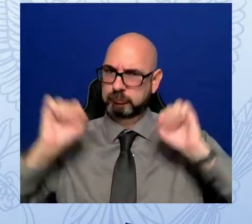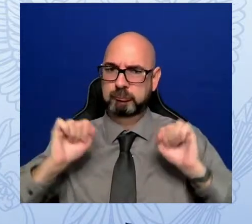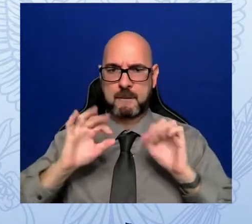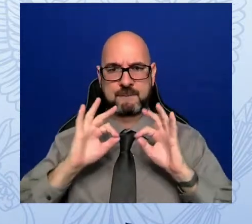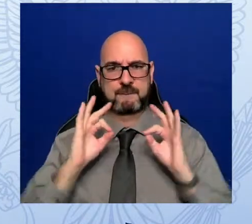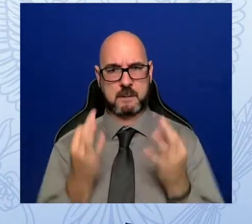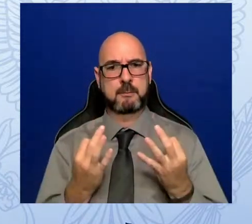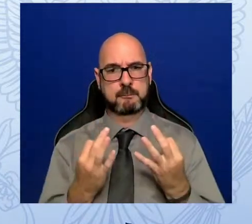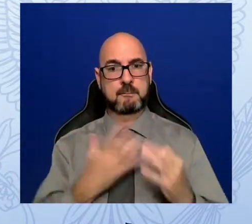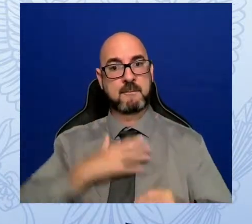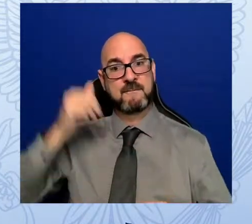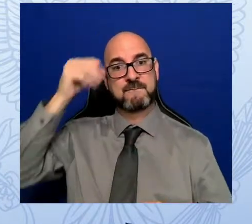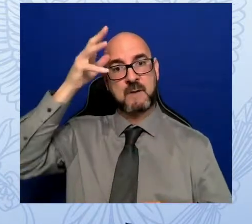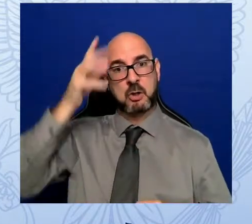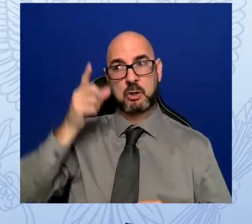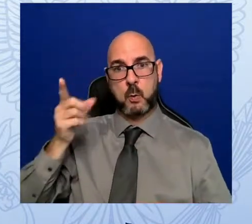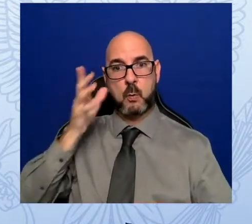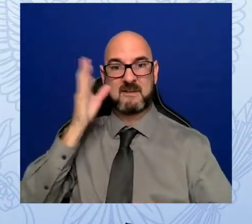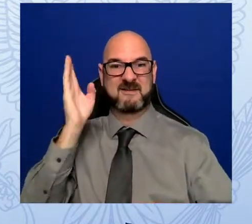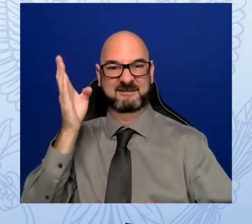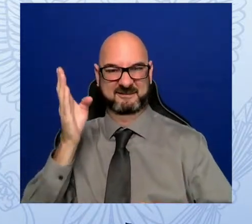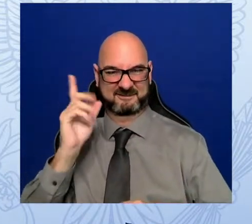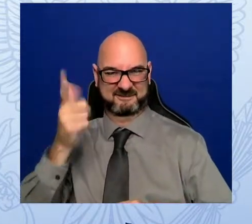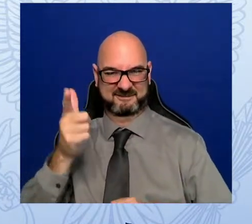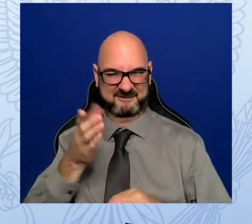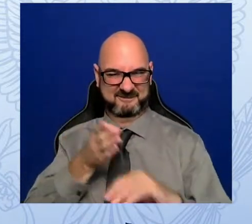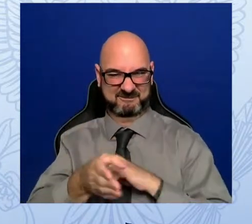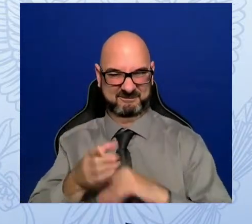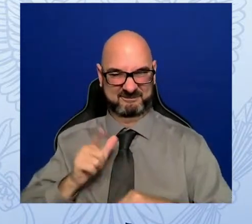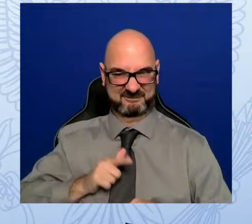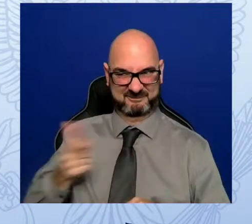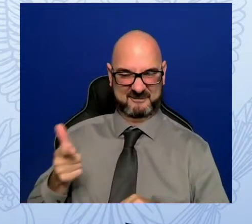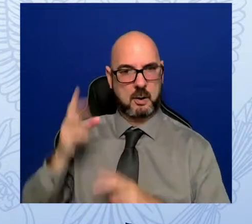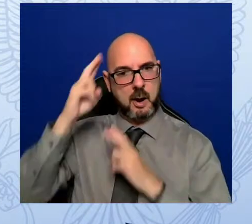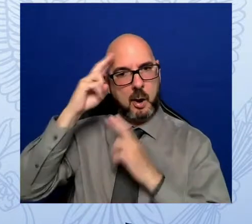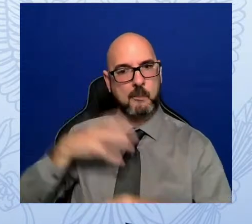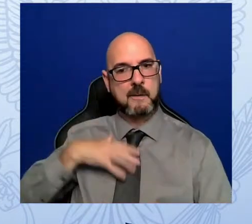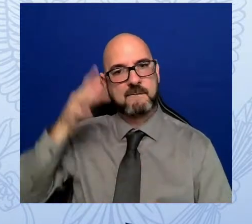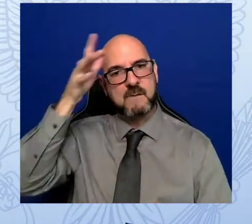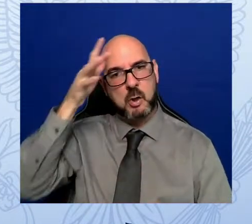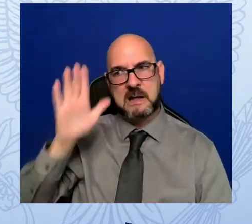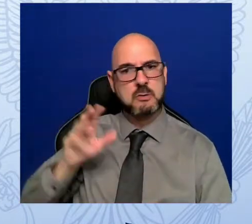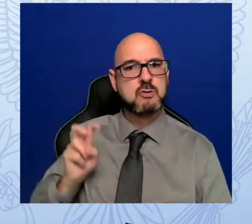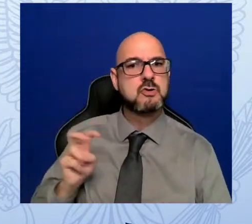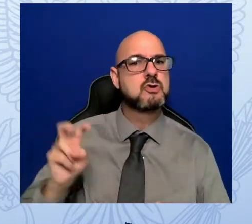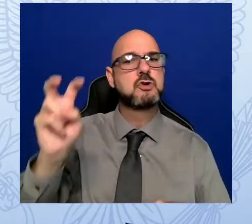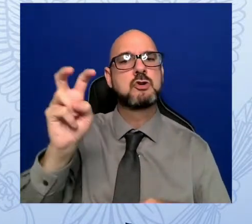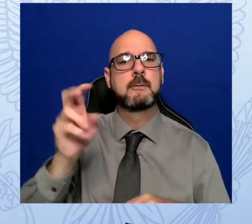and I don't -- I want to honor his story, but don't want to steal his thunder. But his -- it's clear that his example